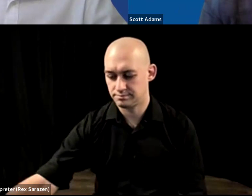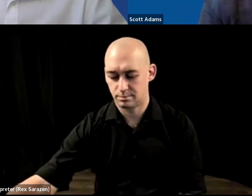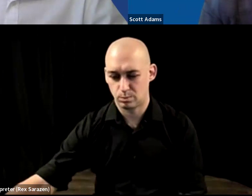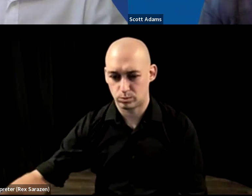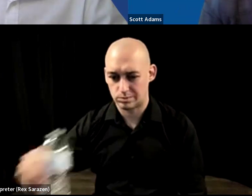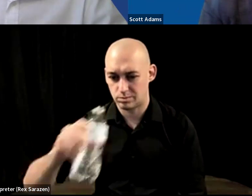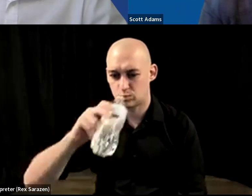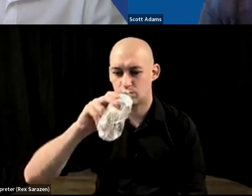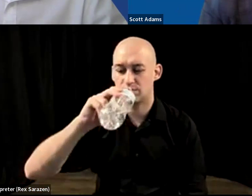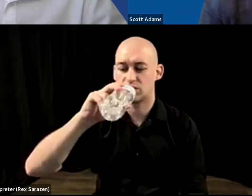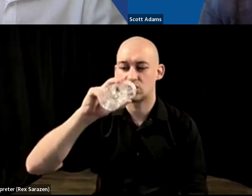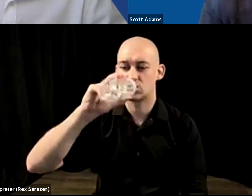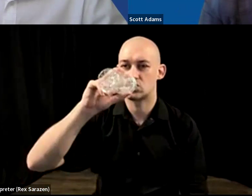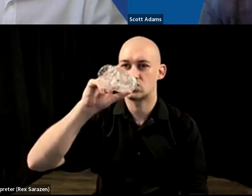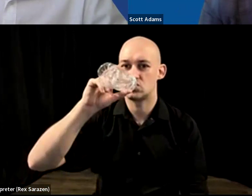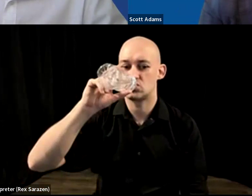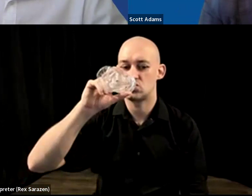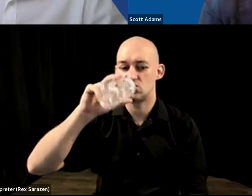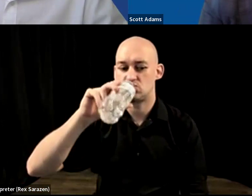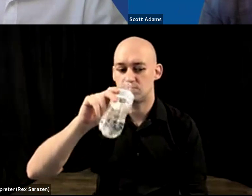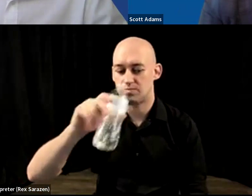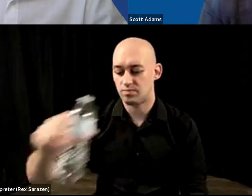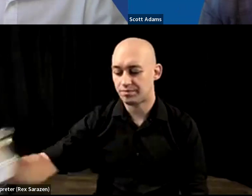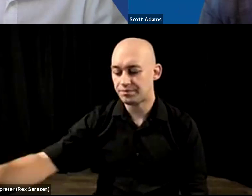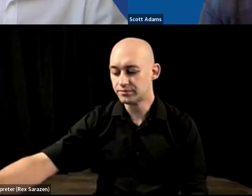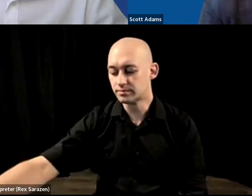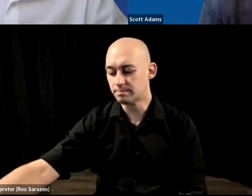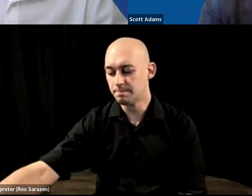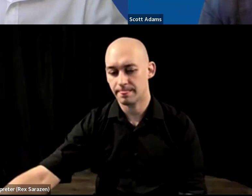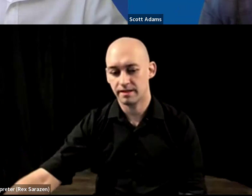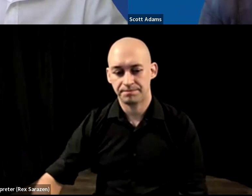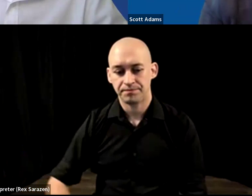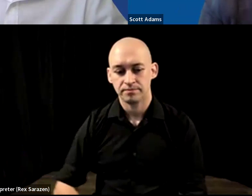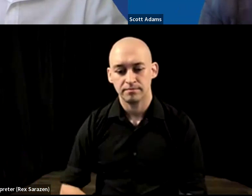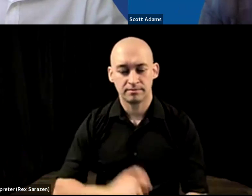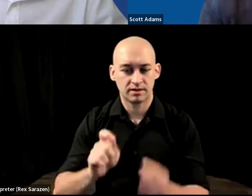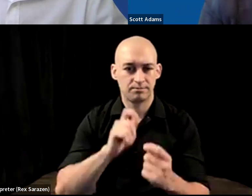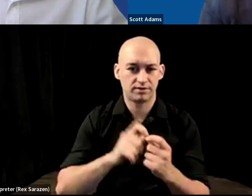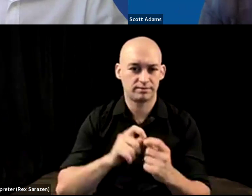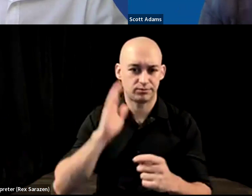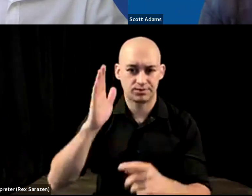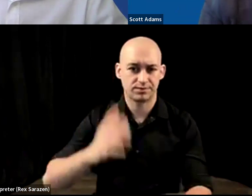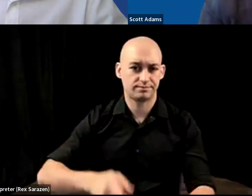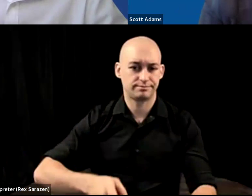Thank you so much. Patrick, you can unmute. I appreciate it. And Scott, thanks for hosting